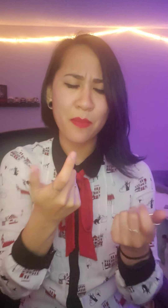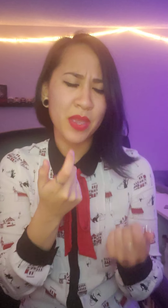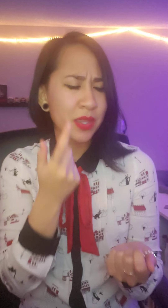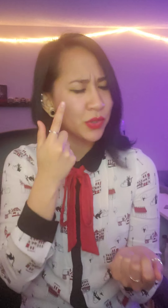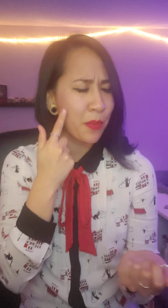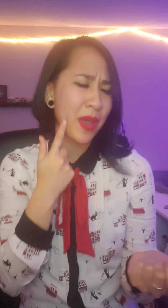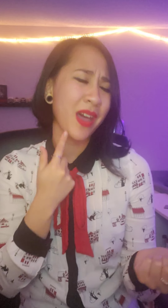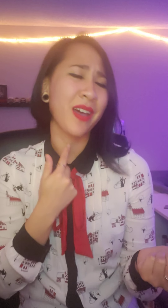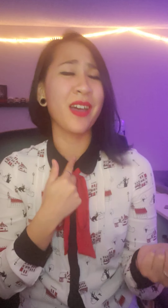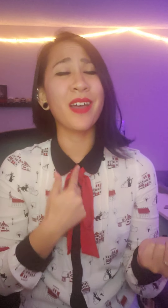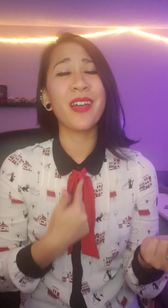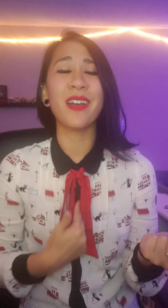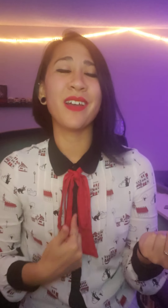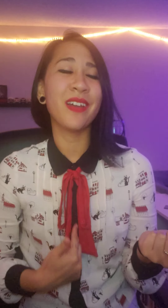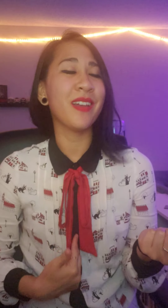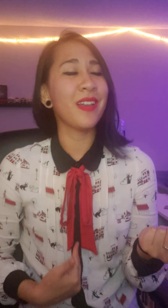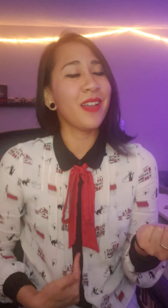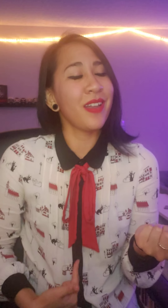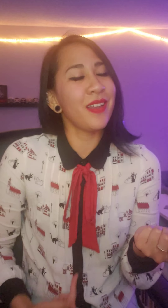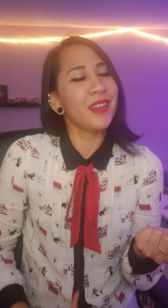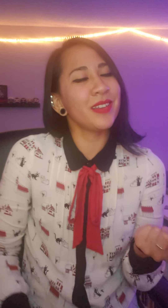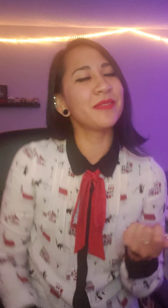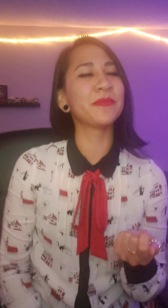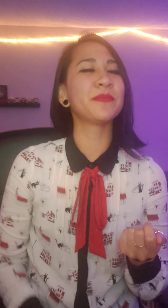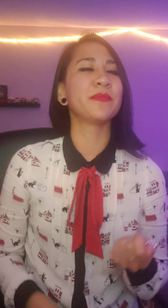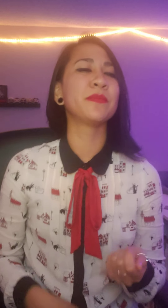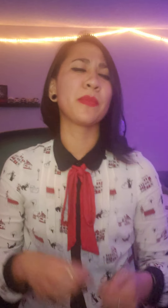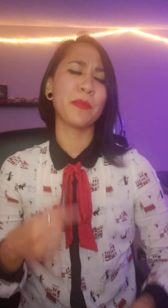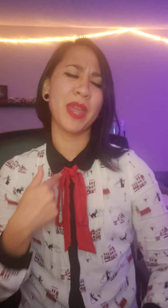let me get your miiii-ii-ii-ii-iiiind on me